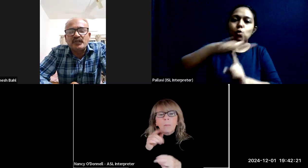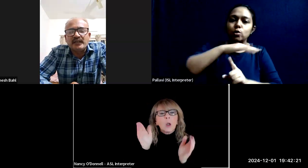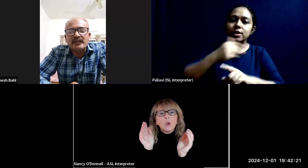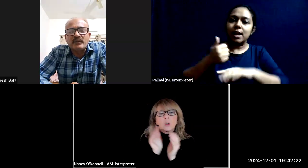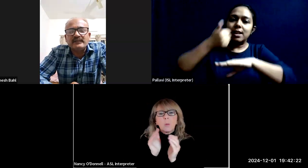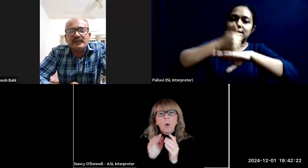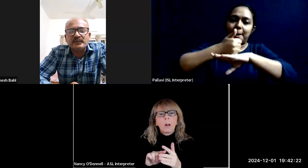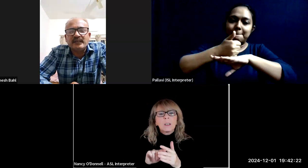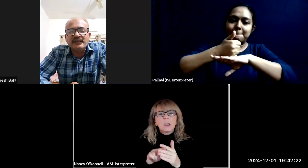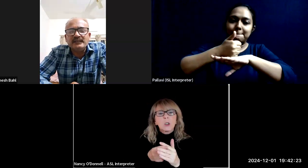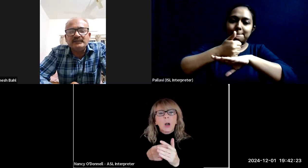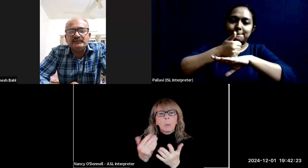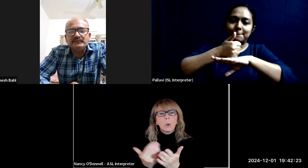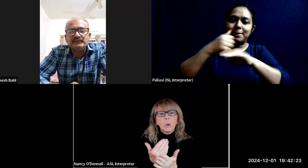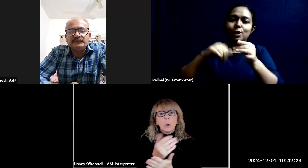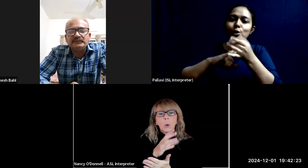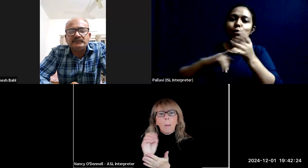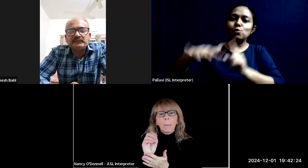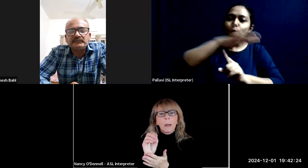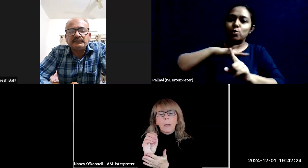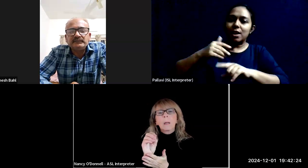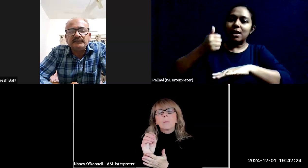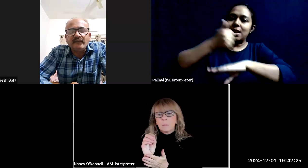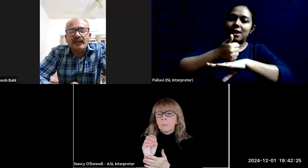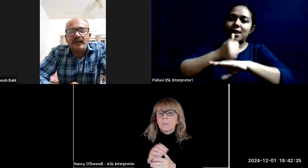It's a social enterprise company.